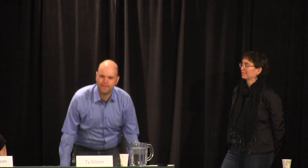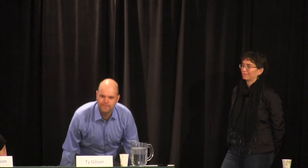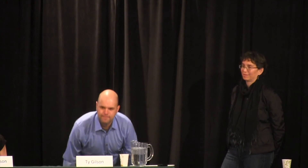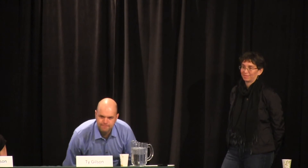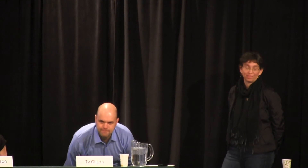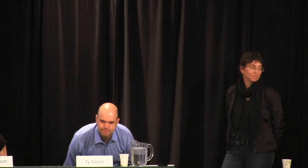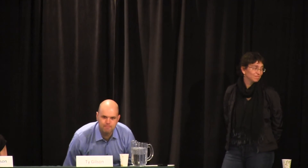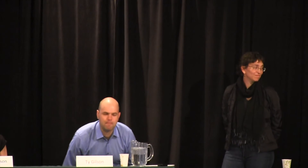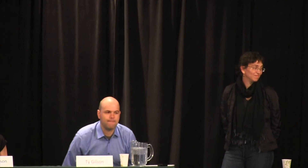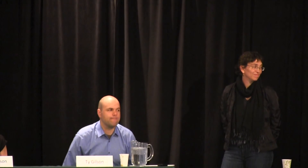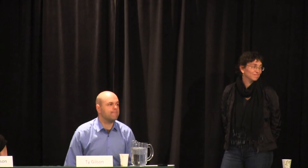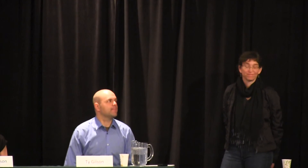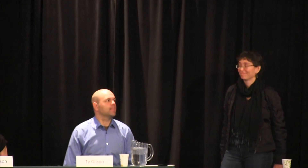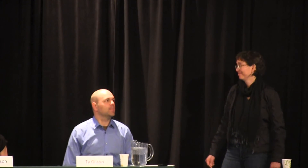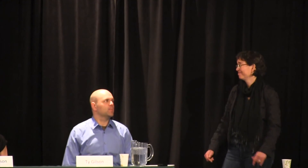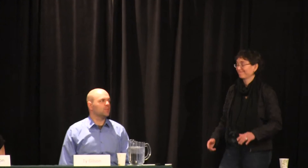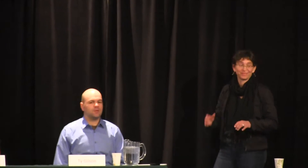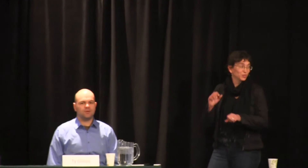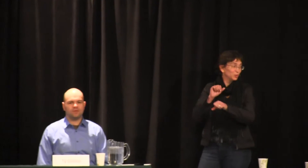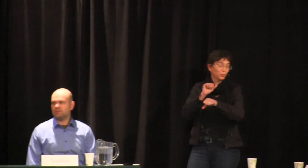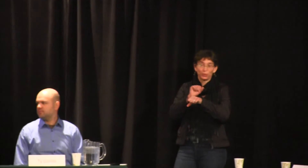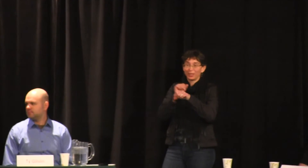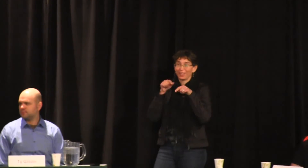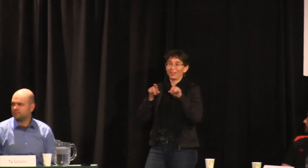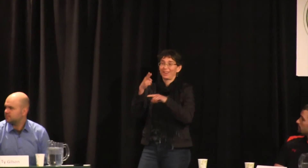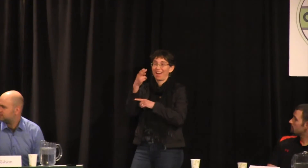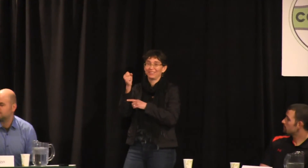So those were some of my experiences.